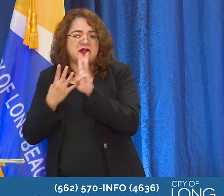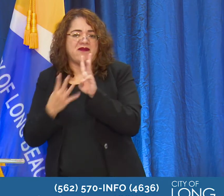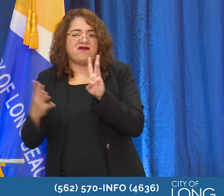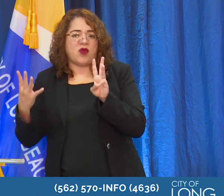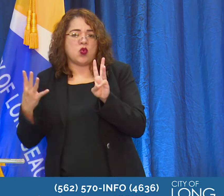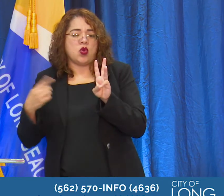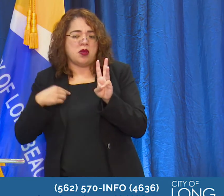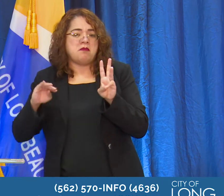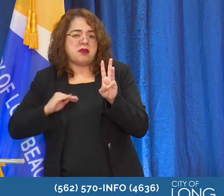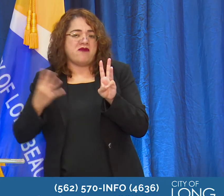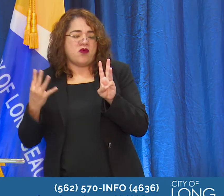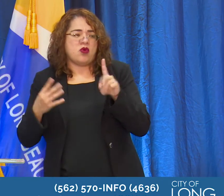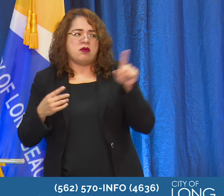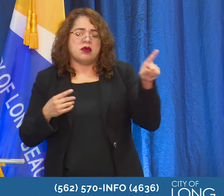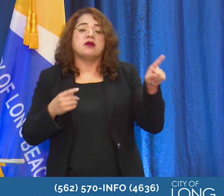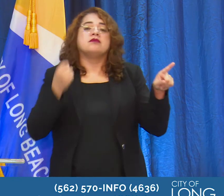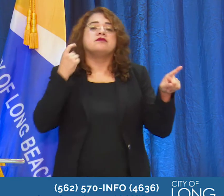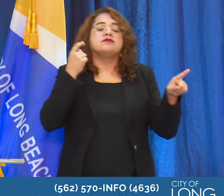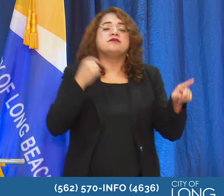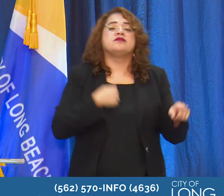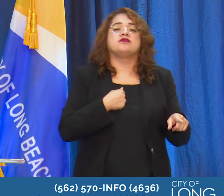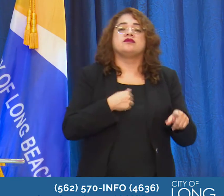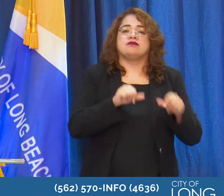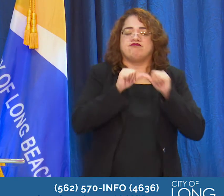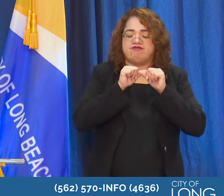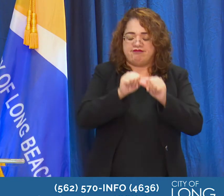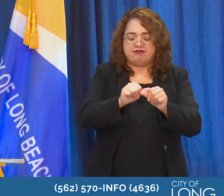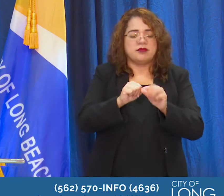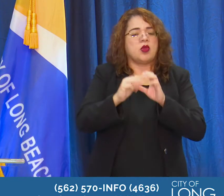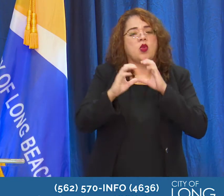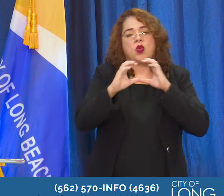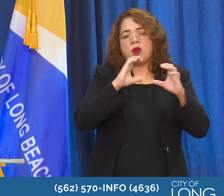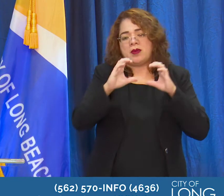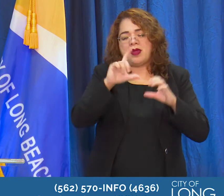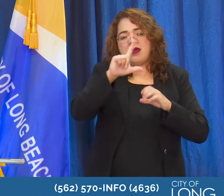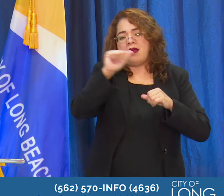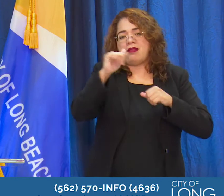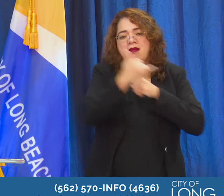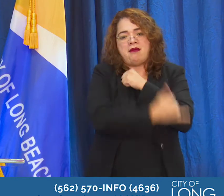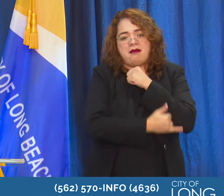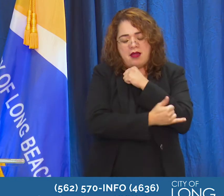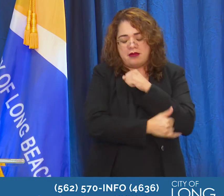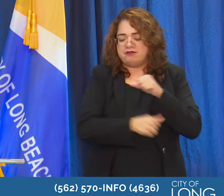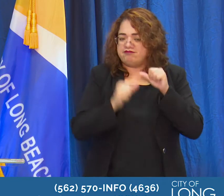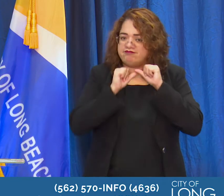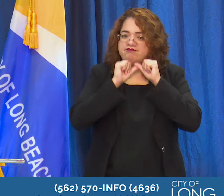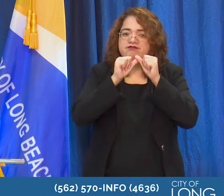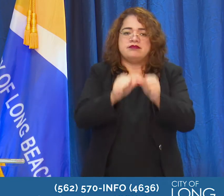in a lot of communication with them and with the State